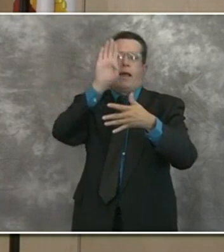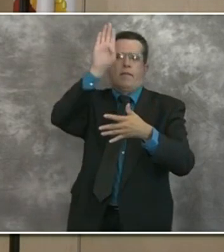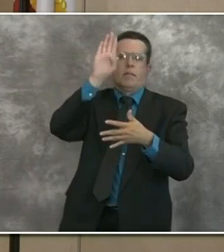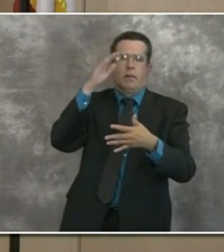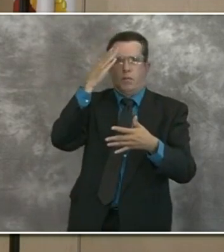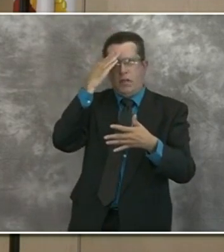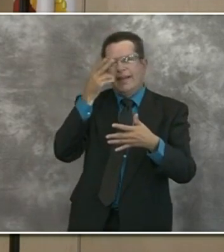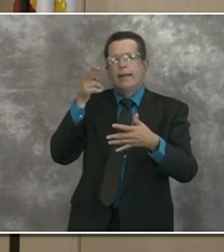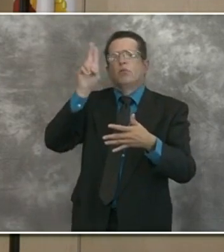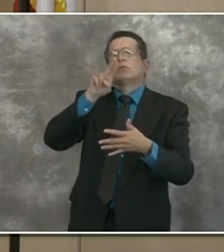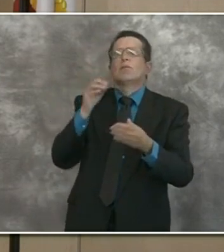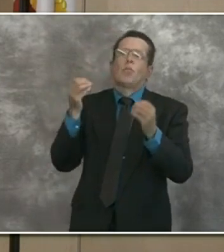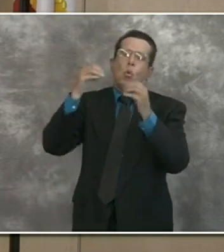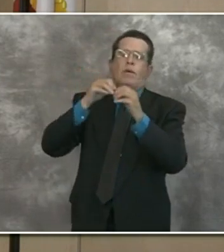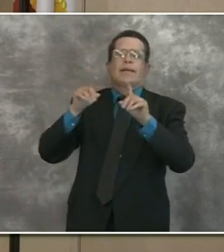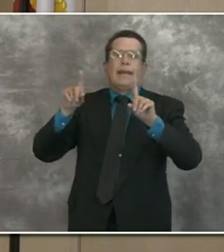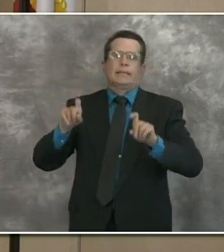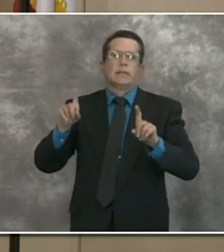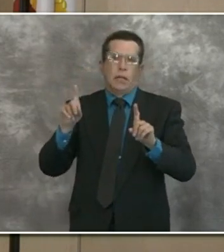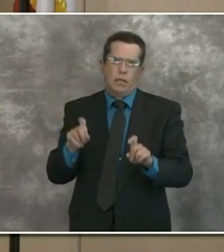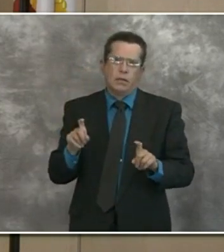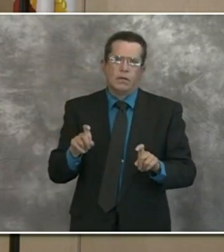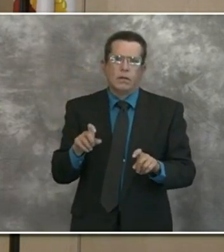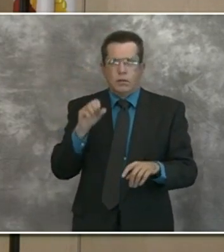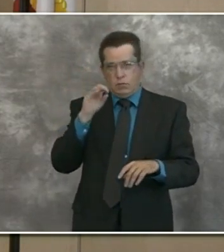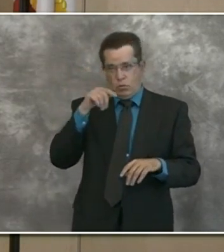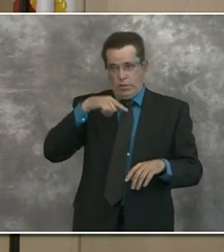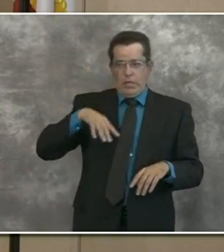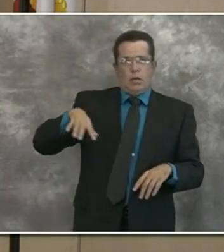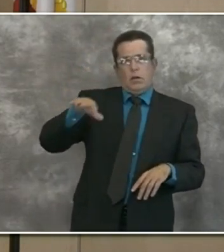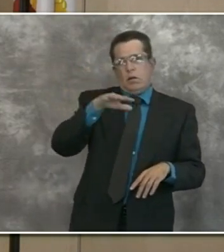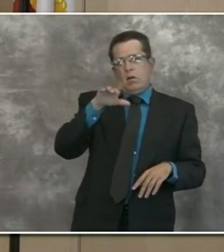ARE HAPPY TO THROUGH 13 OR GREEN, AND THE FIRST TRIGGER